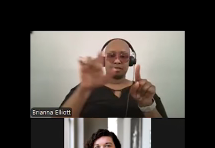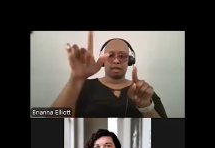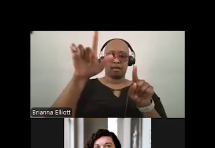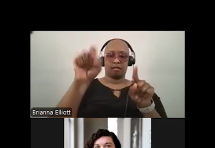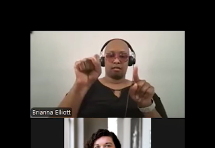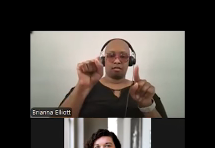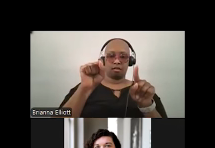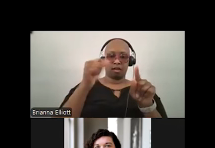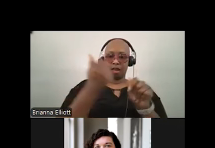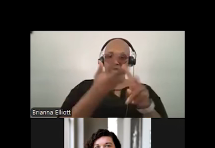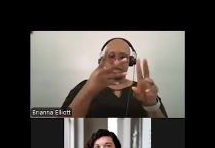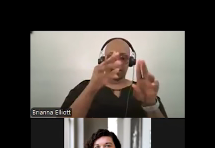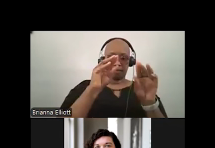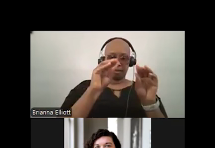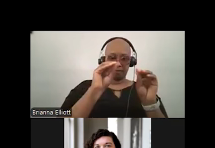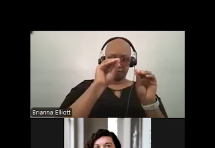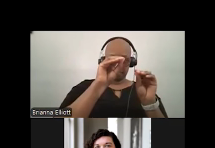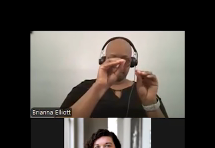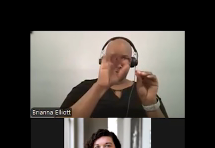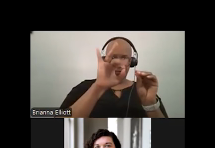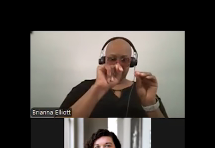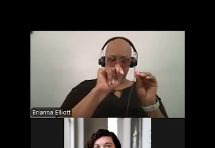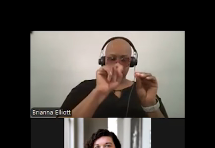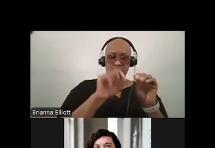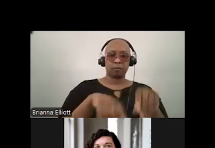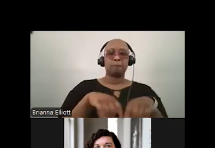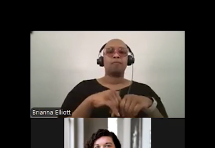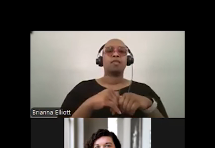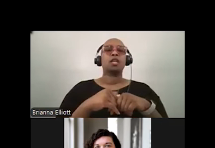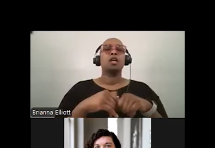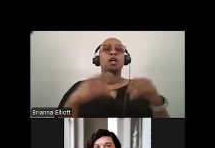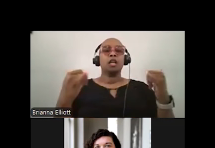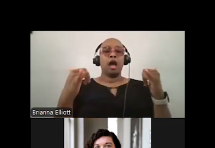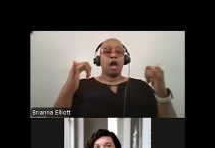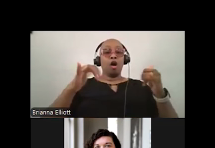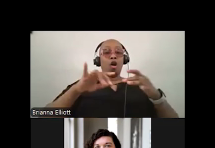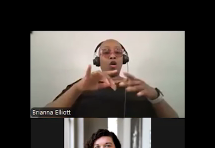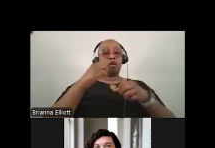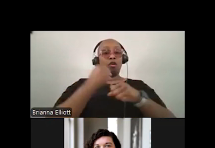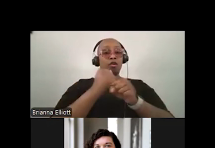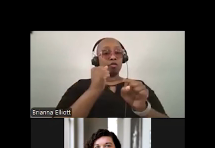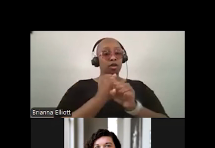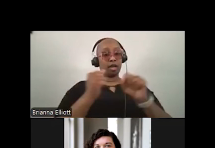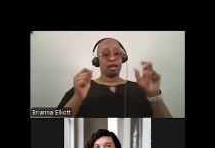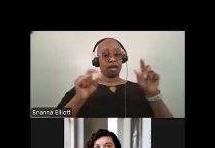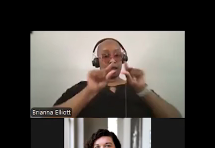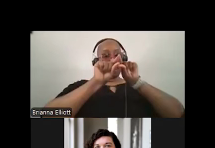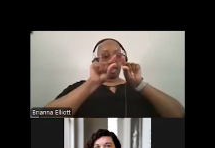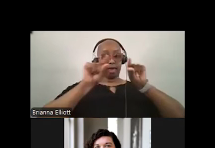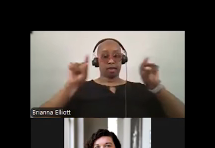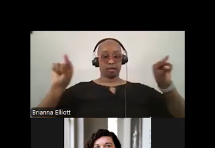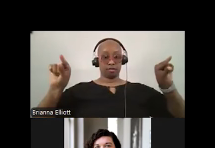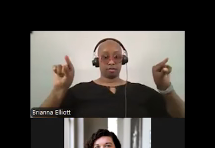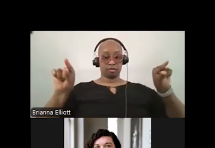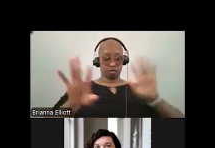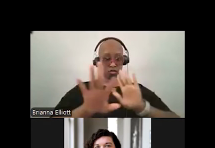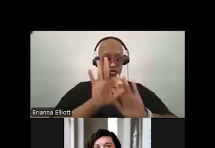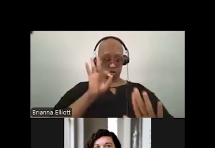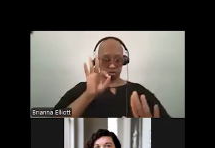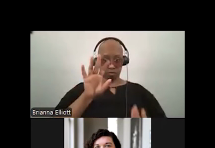you create a table with headers. So, we're going to go in here and I'm going to select my data.